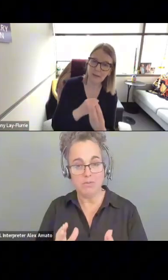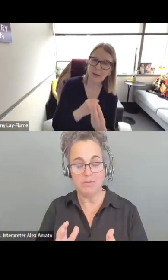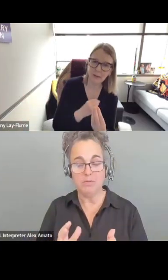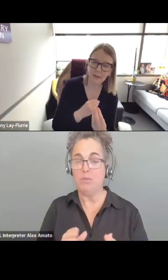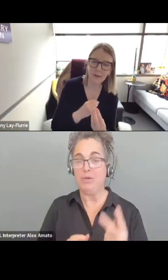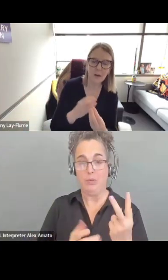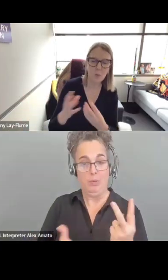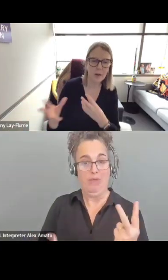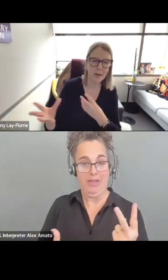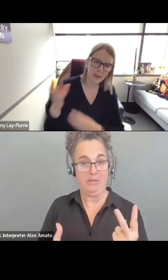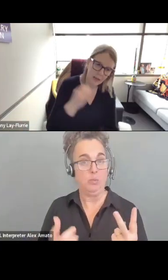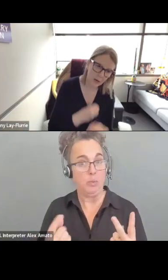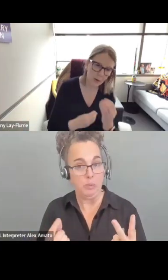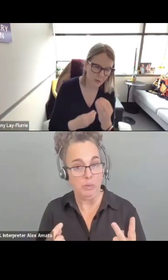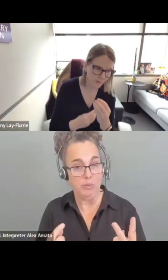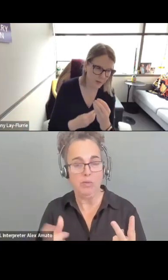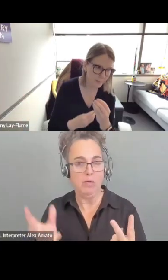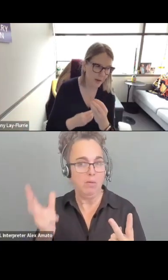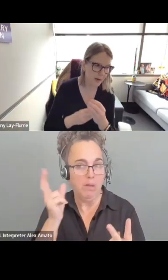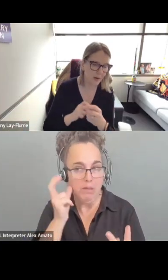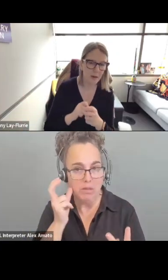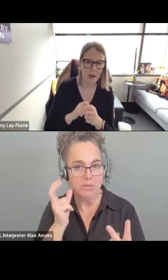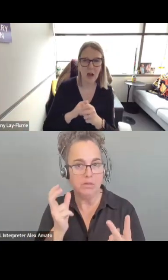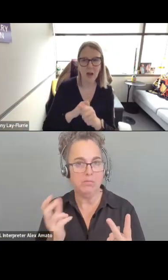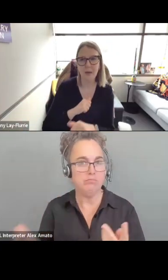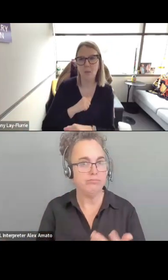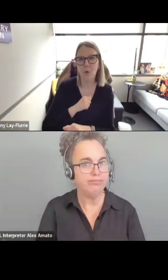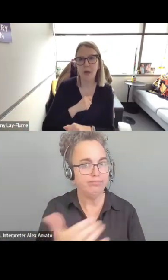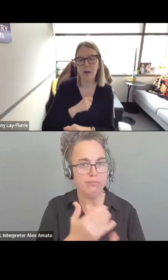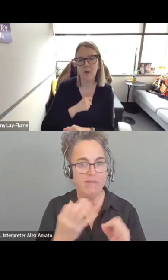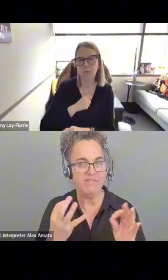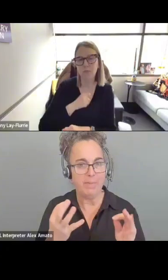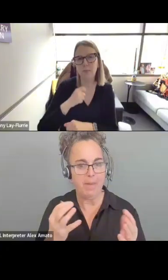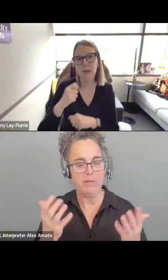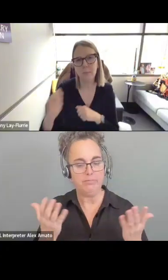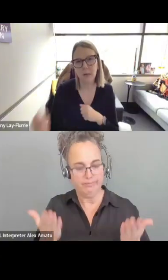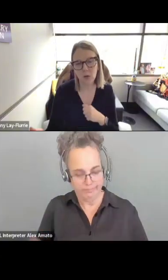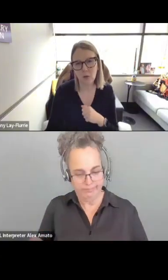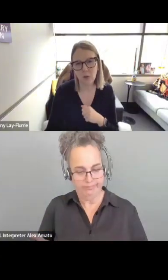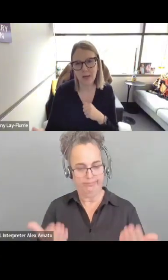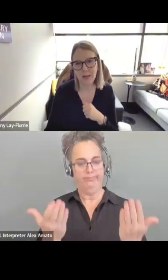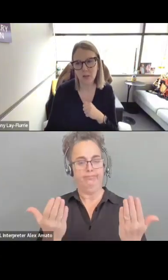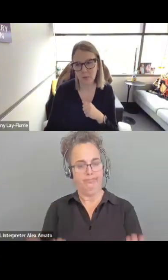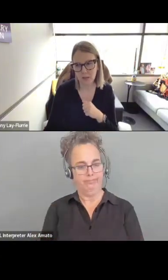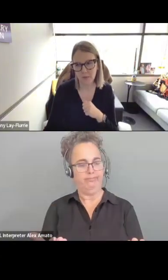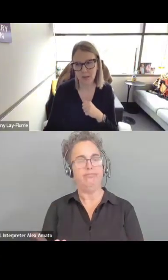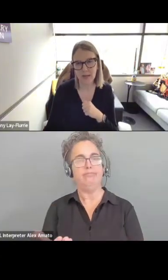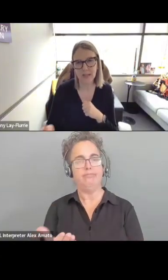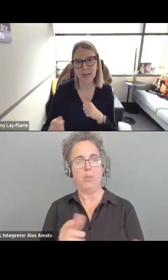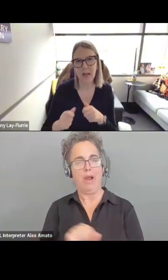We're listening, we are hearing the feedback, and then we're really making sure that we iterate on that